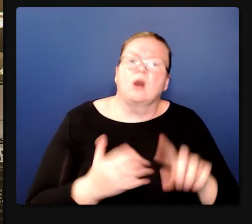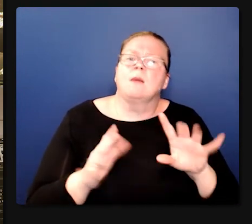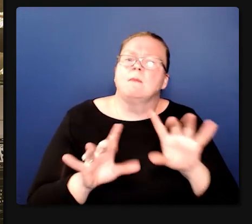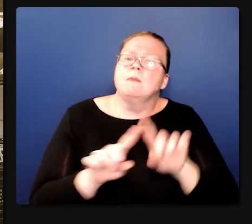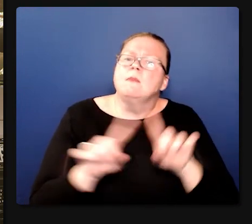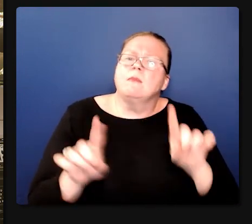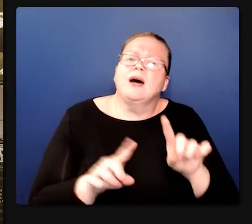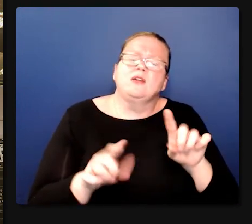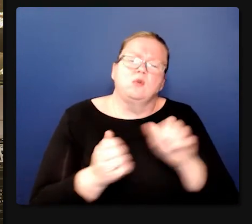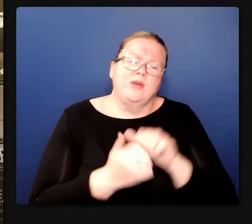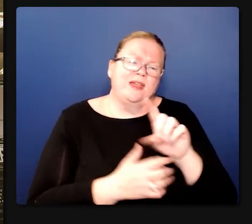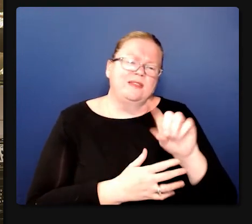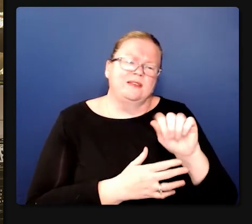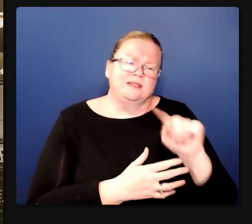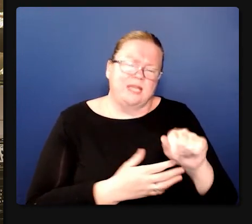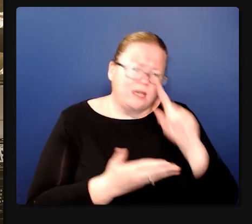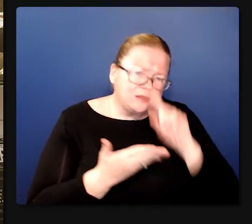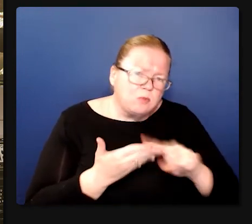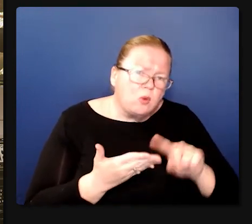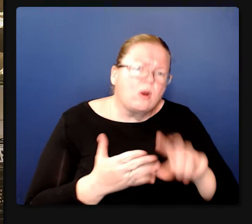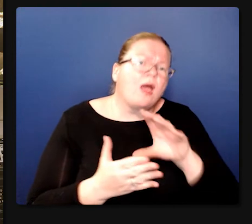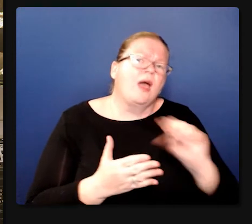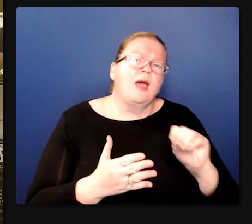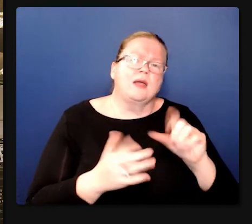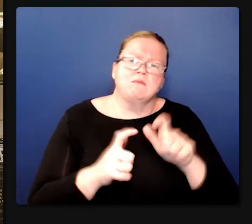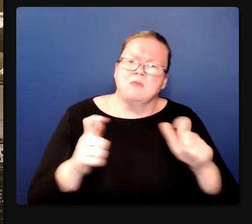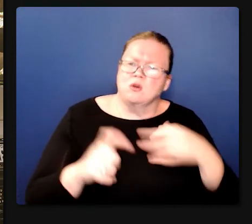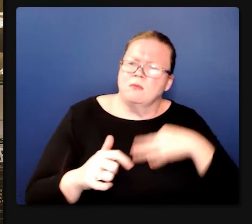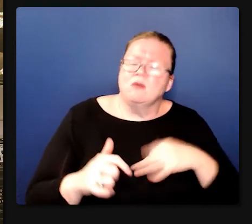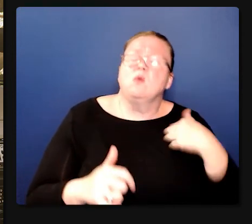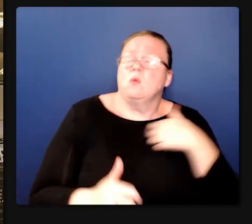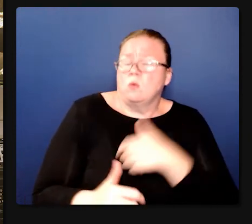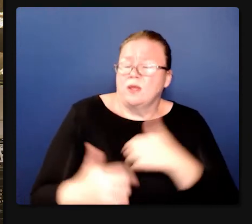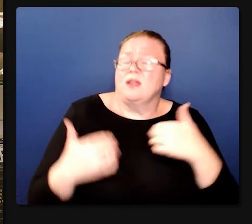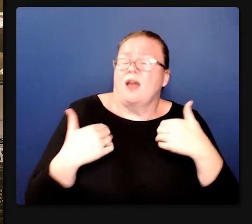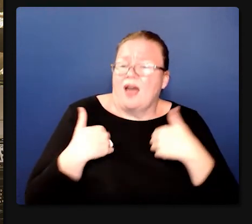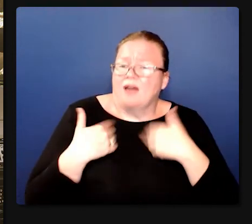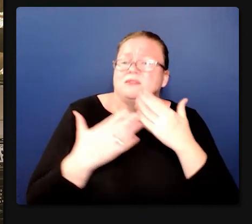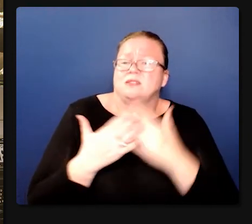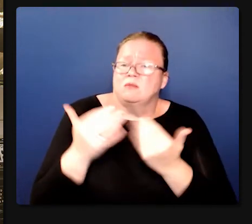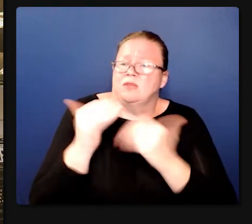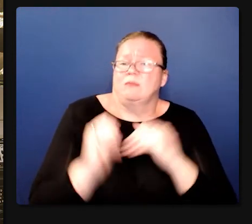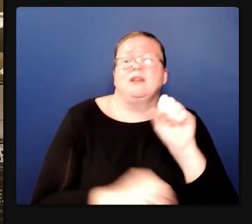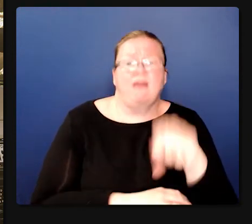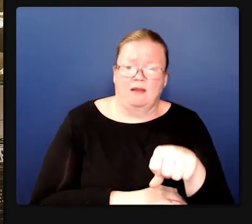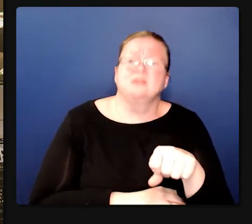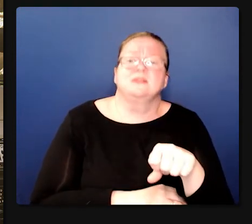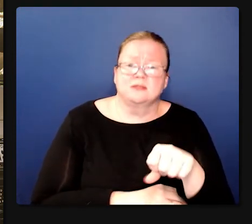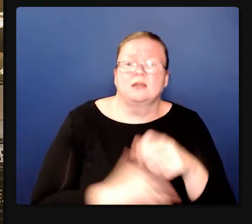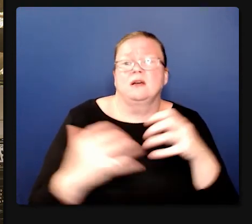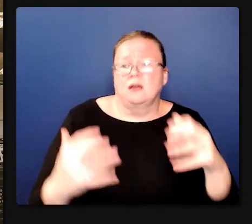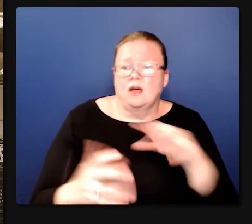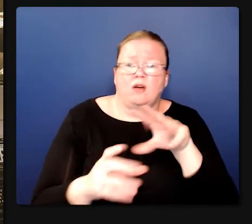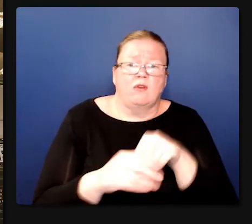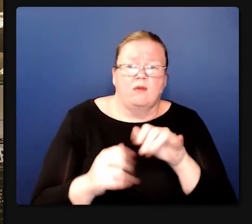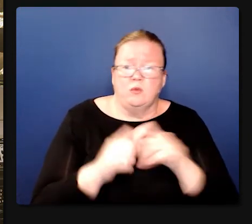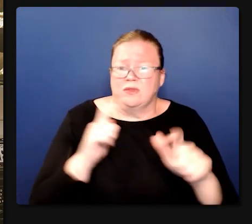With Azure Data Explorer and dealing with larger data sets, we have run into some limitations where dealing with these larger datasets.